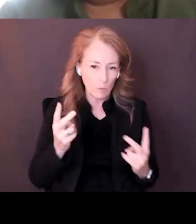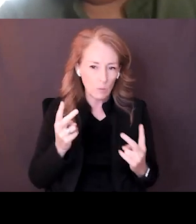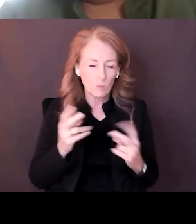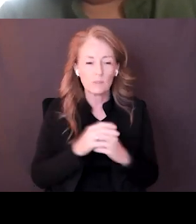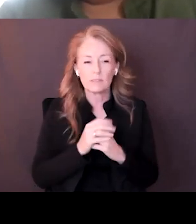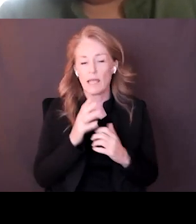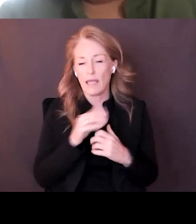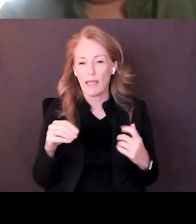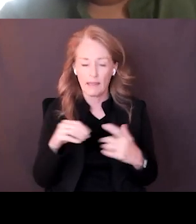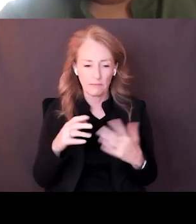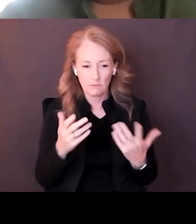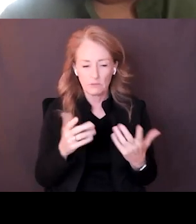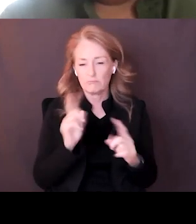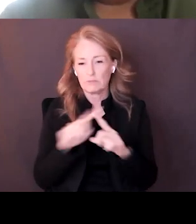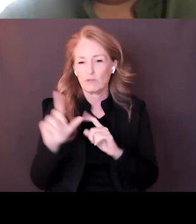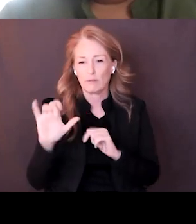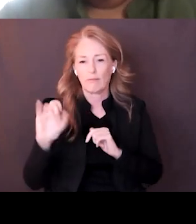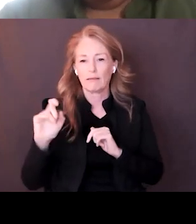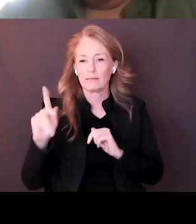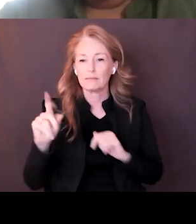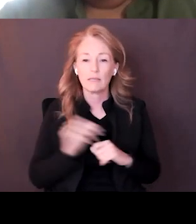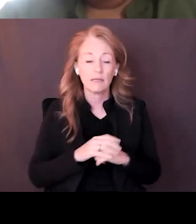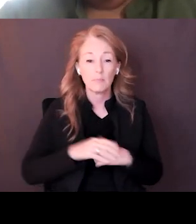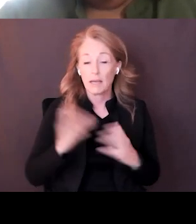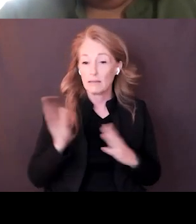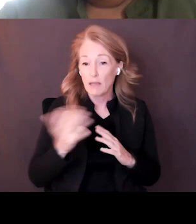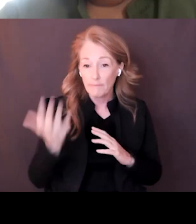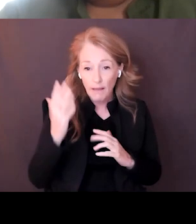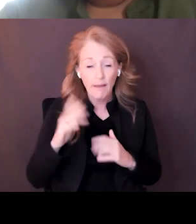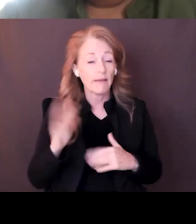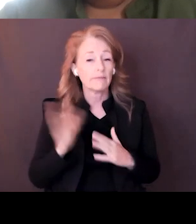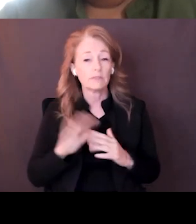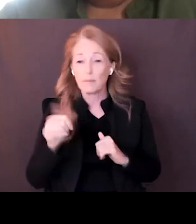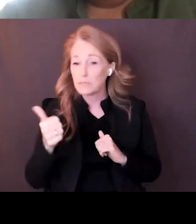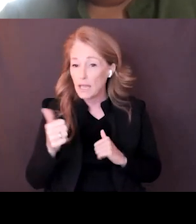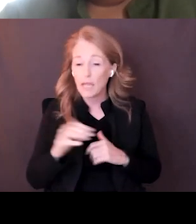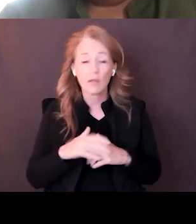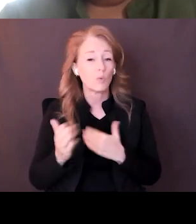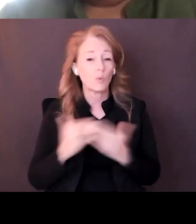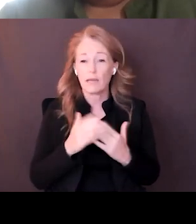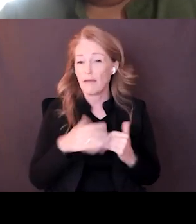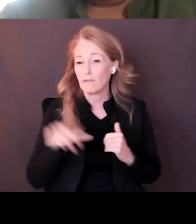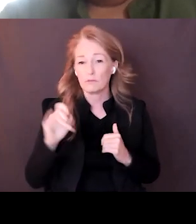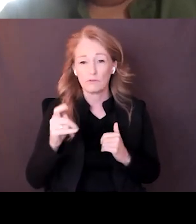WHATEVER YOU WANT, TOP FIVE, TOP TEN, WE HAVE IT ALL ARCHIVED SO